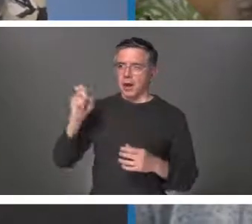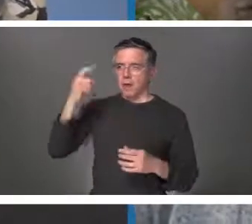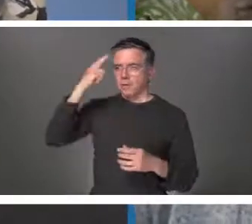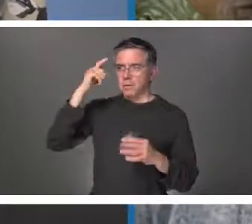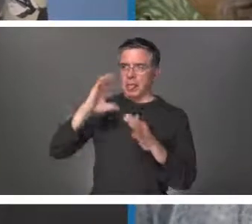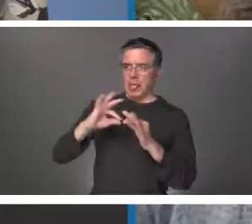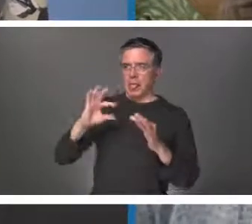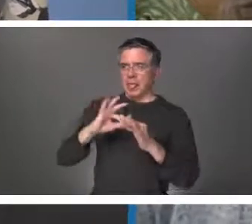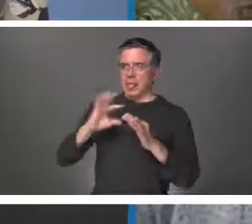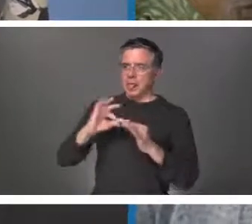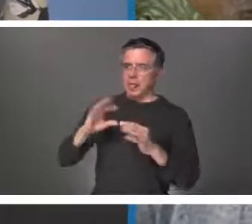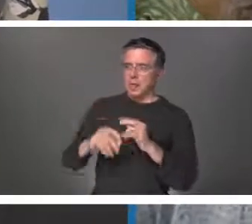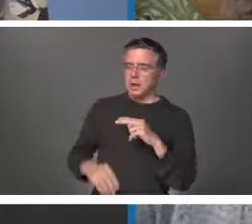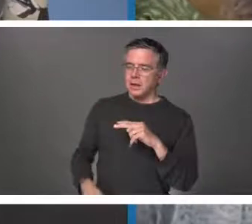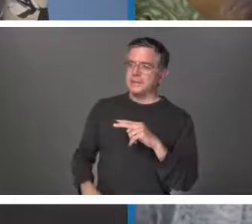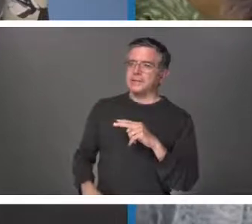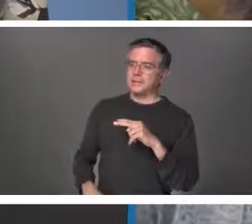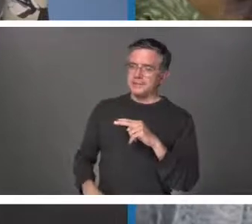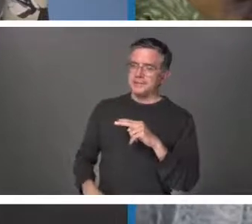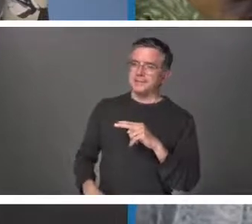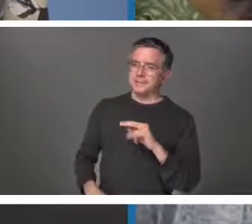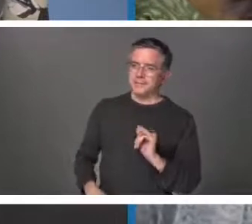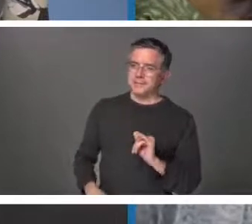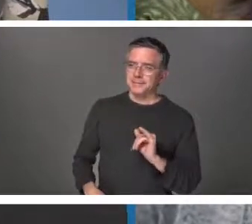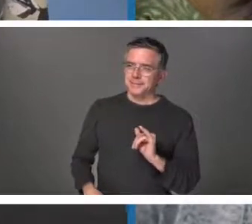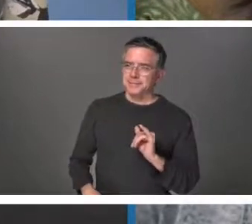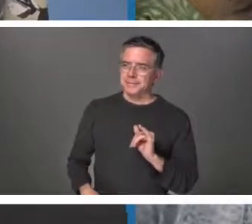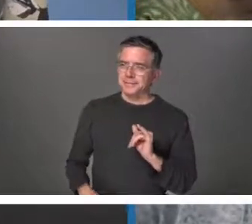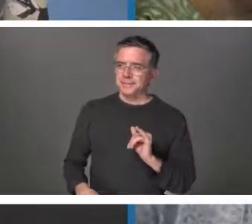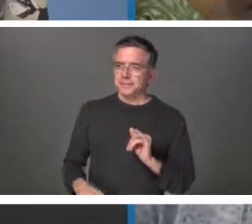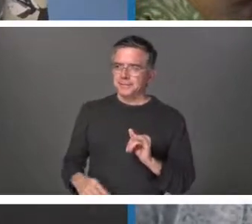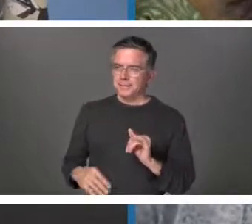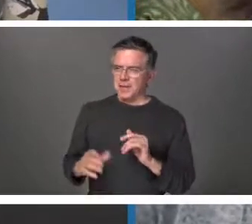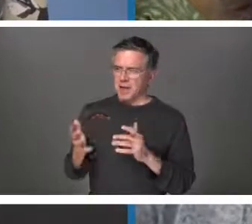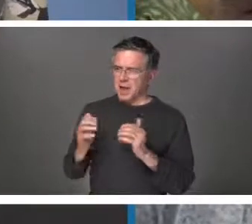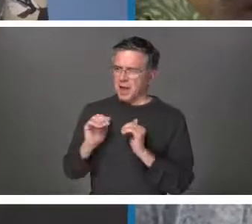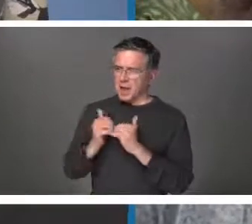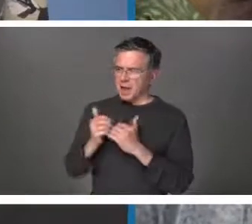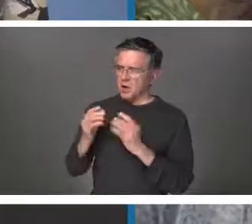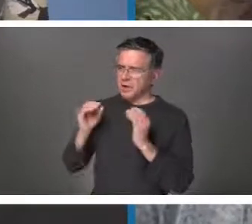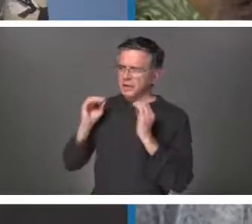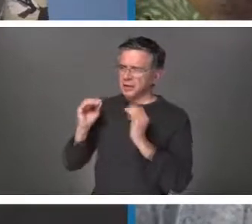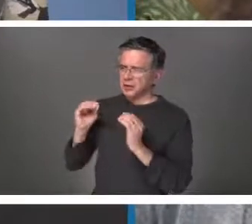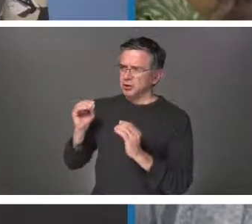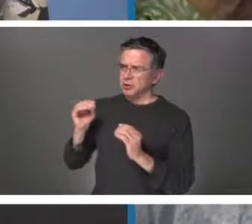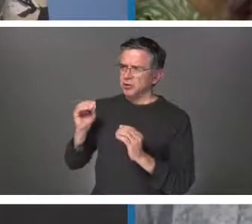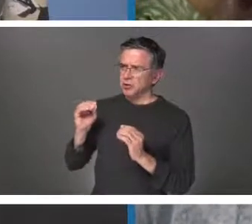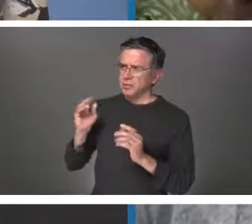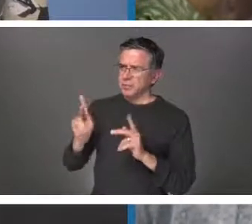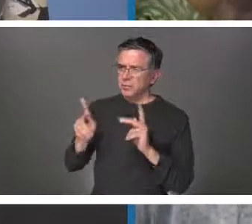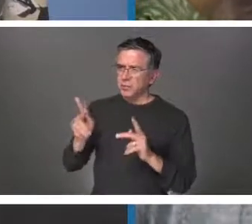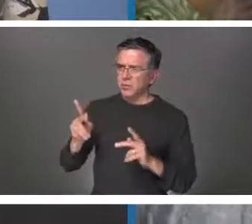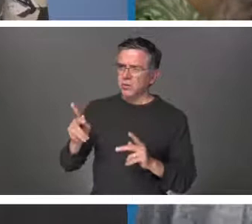And so like, how do we get information out from people the communities know, that they trust?